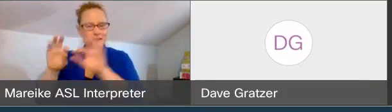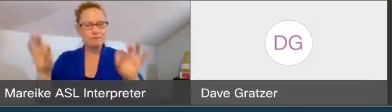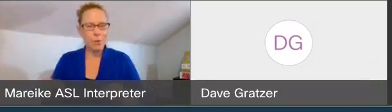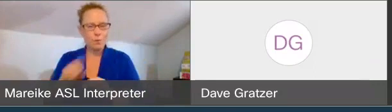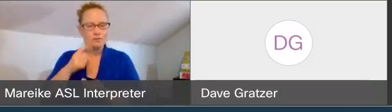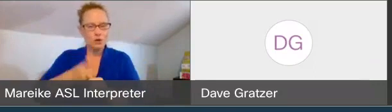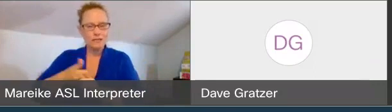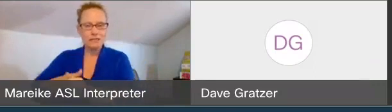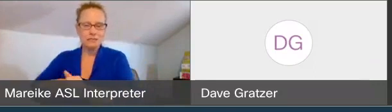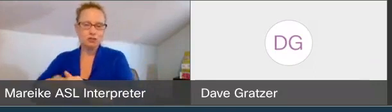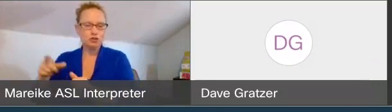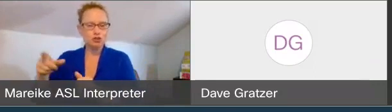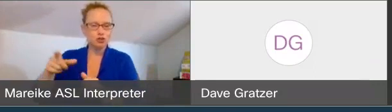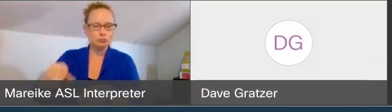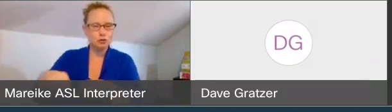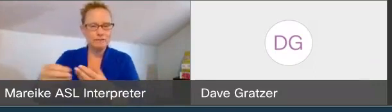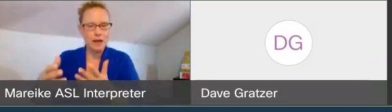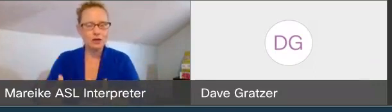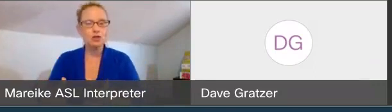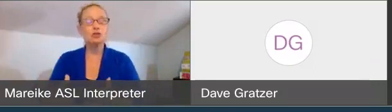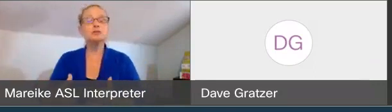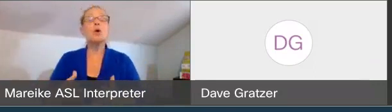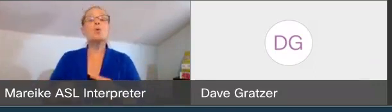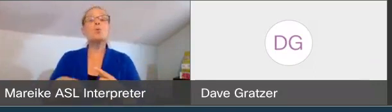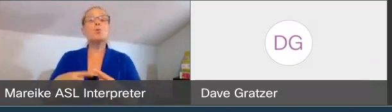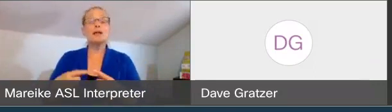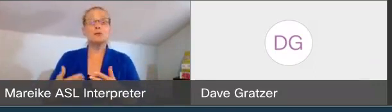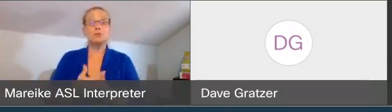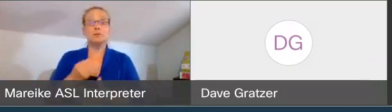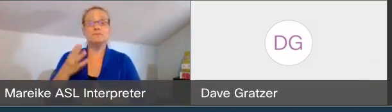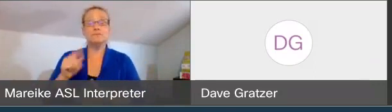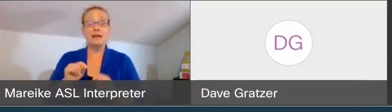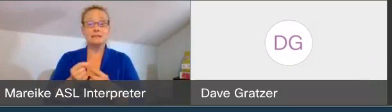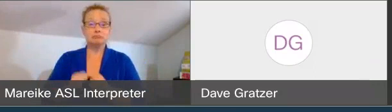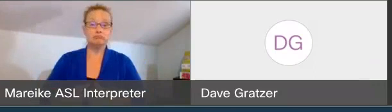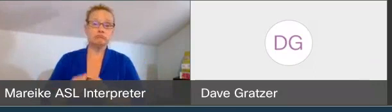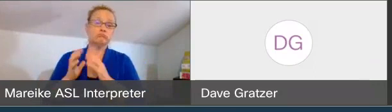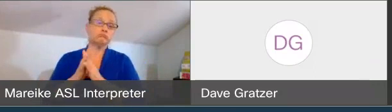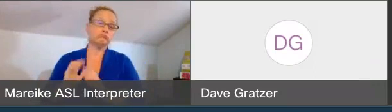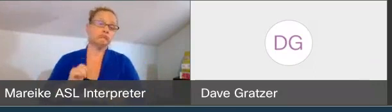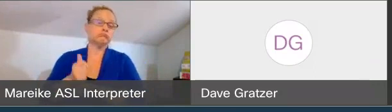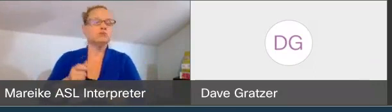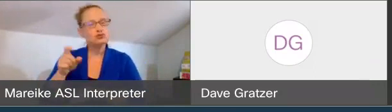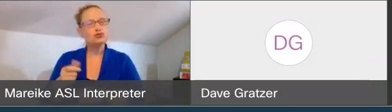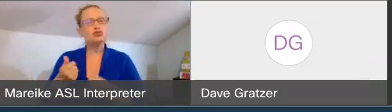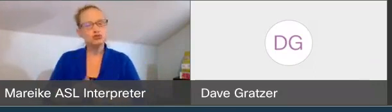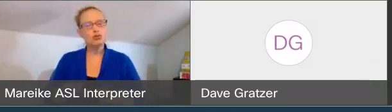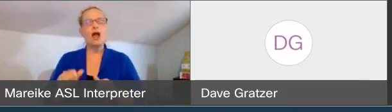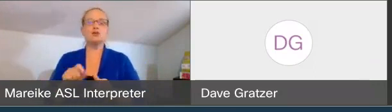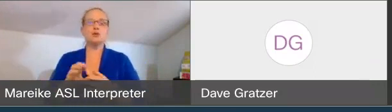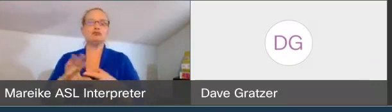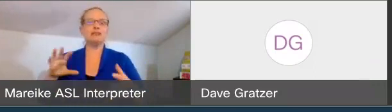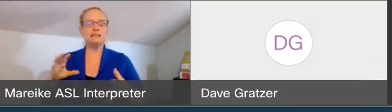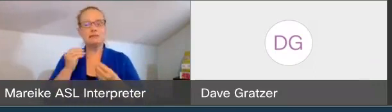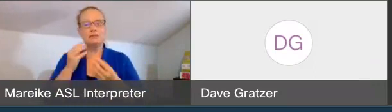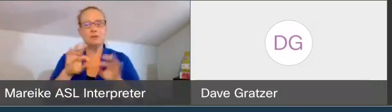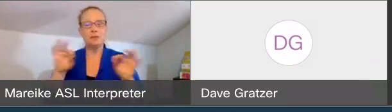teams that are getting ready to start up is try to get the of information forms a line. So